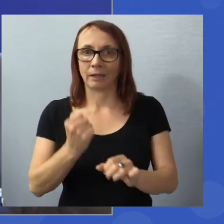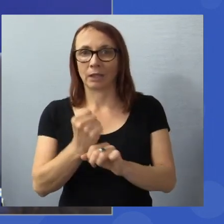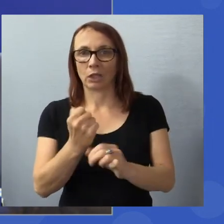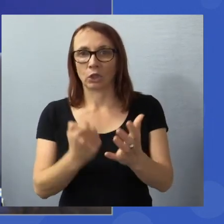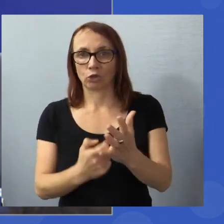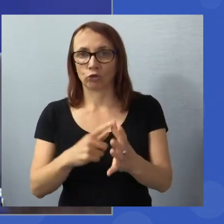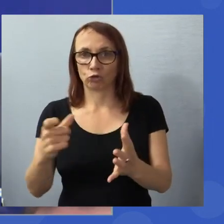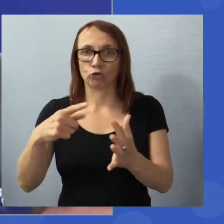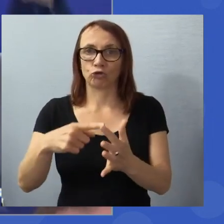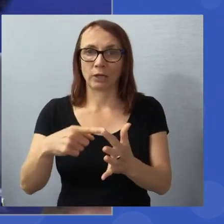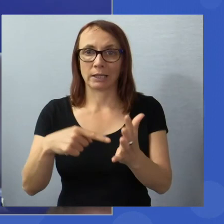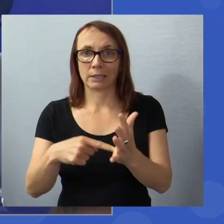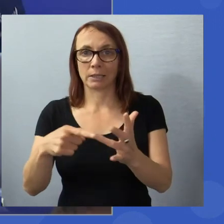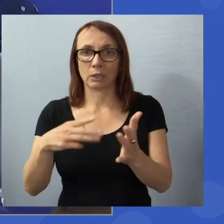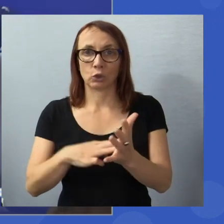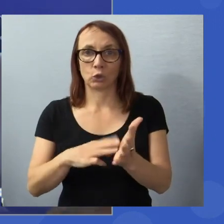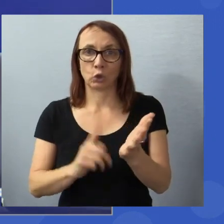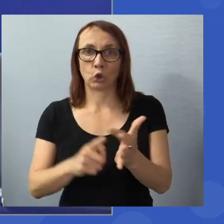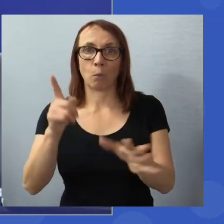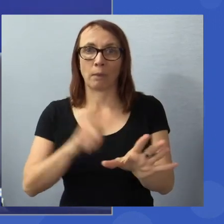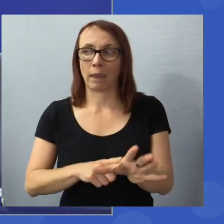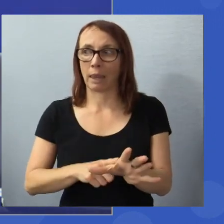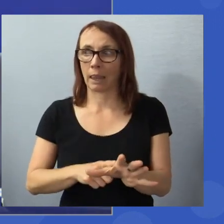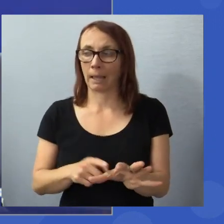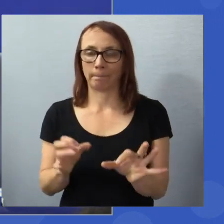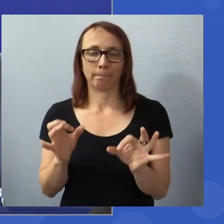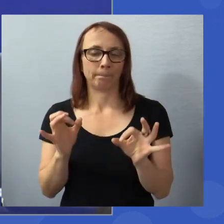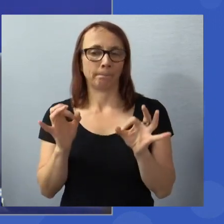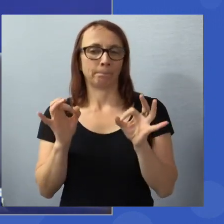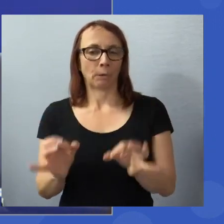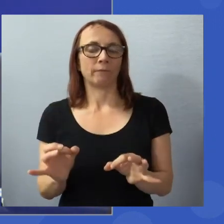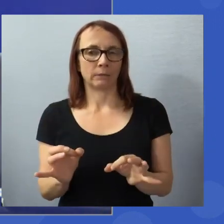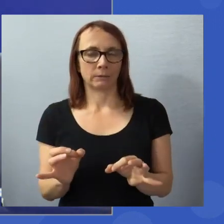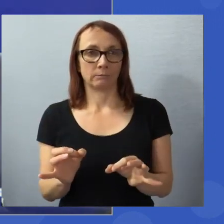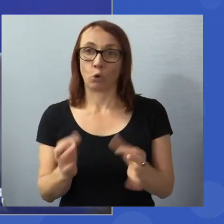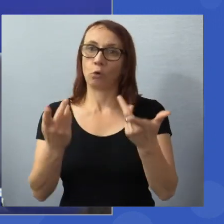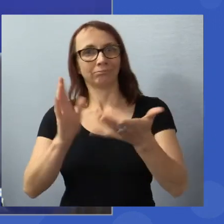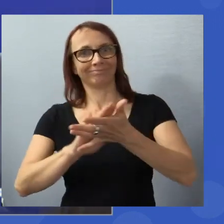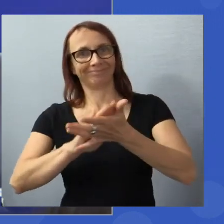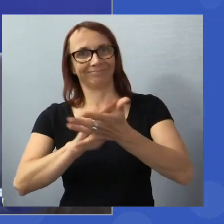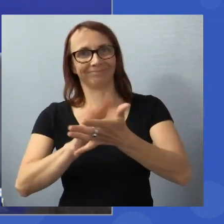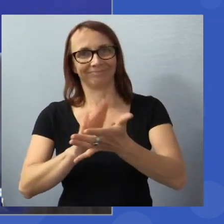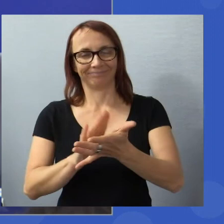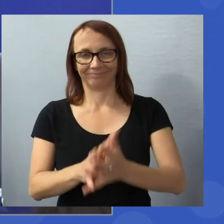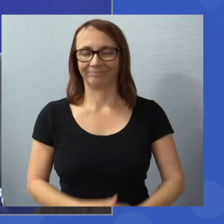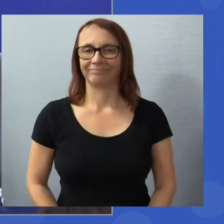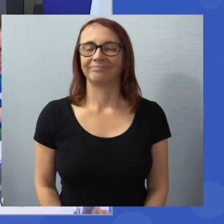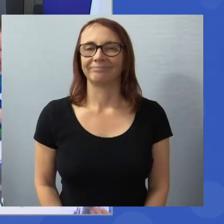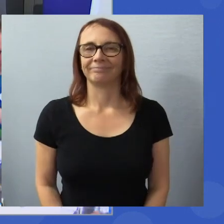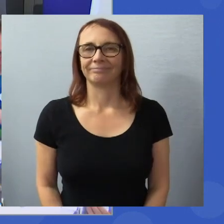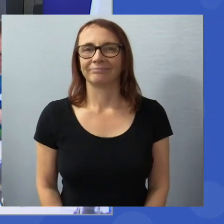Lee grace lovely okay so if you're happy - yes a round of applause thank you